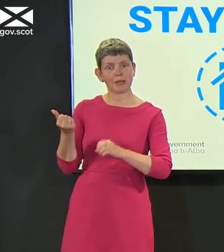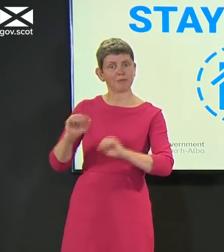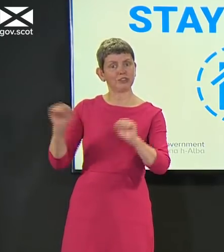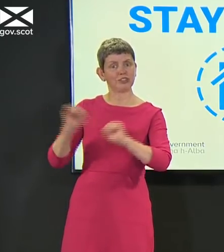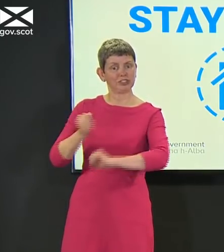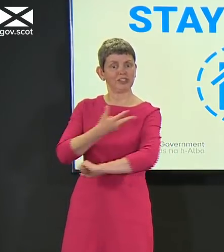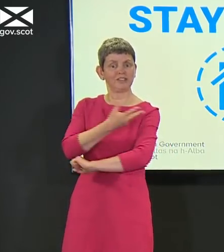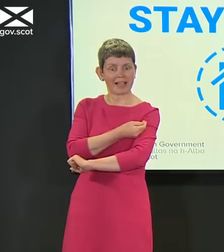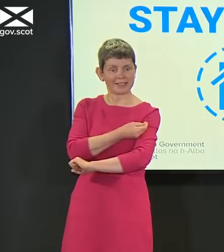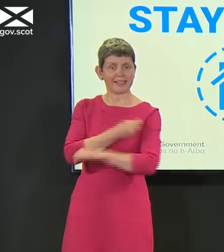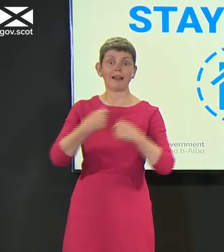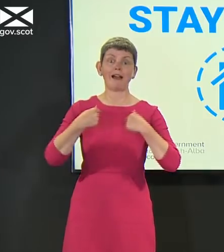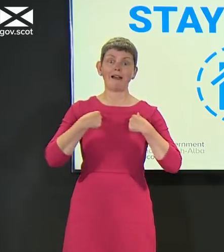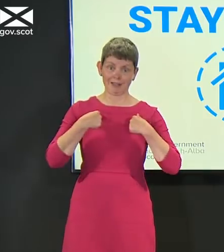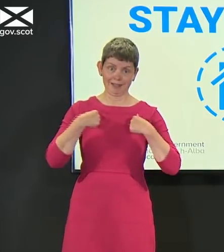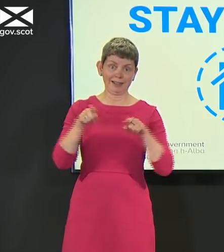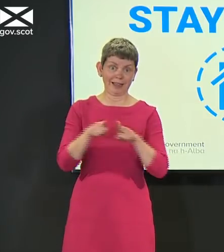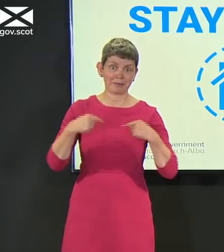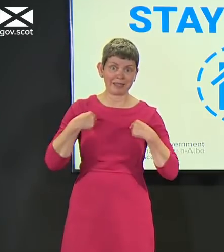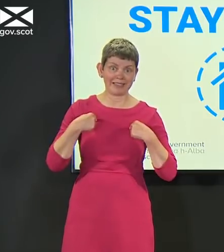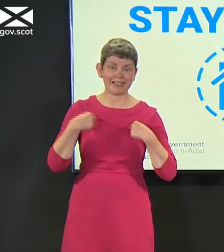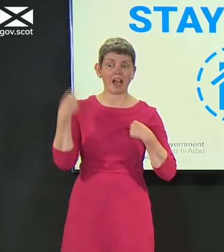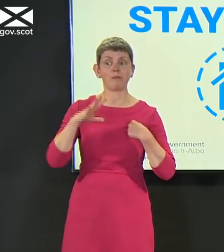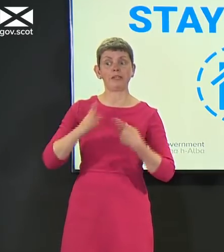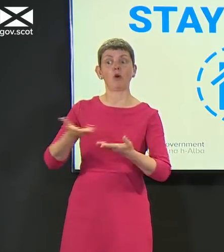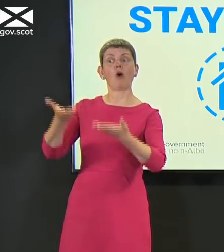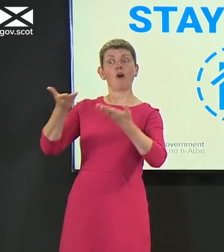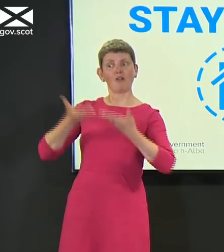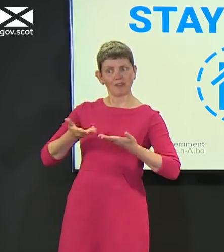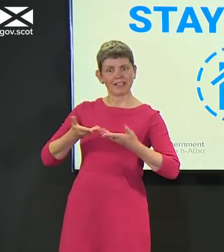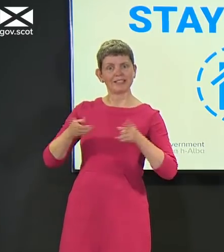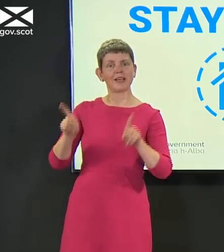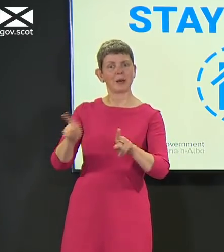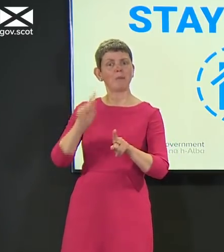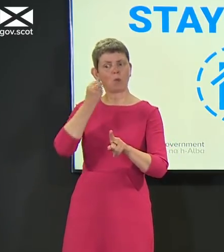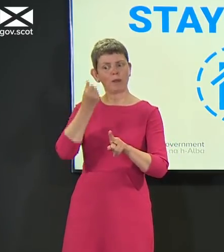so I've been offered it but it's a couple of days before i actually get it um and then health boards